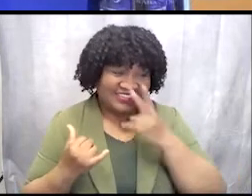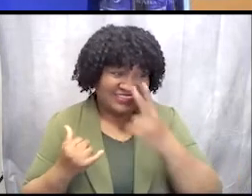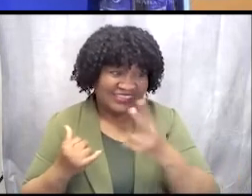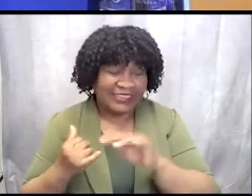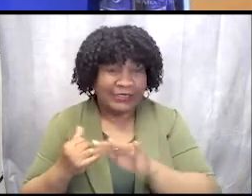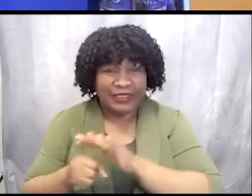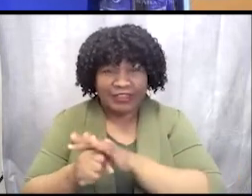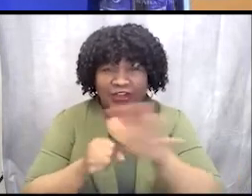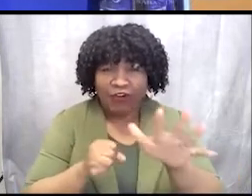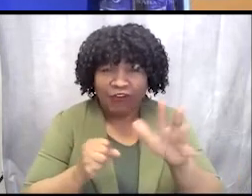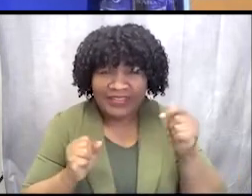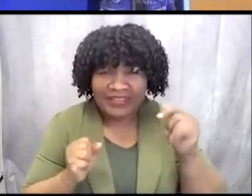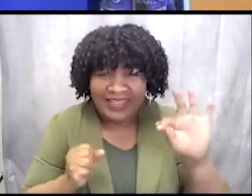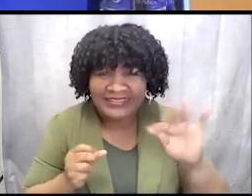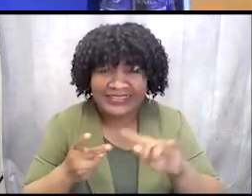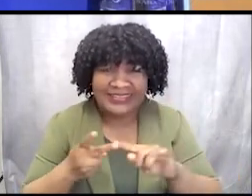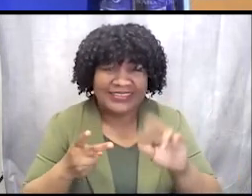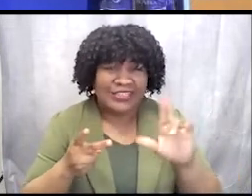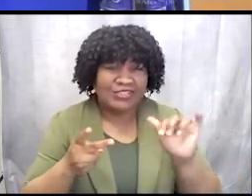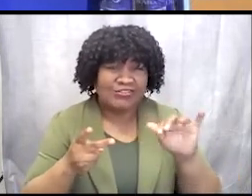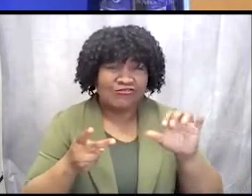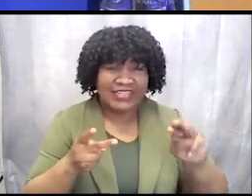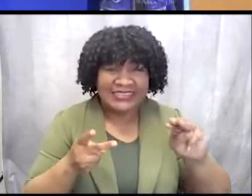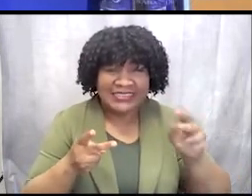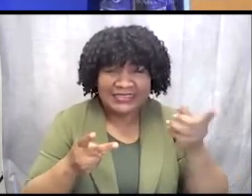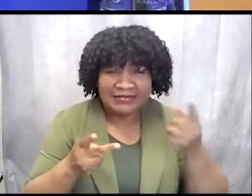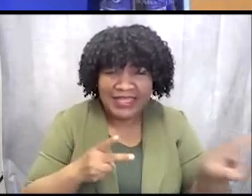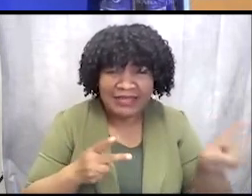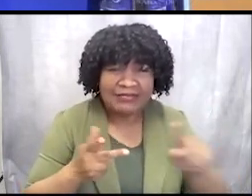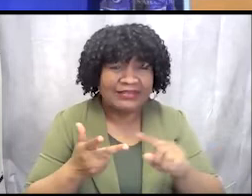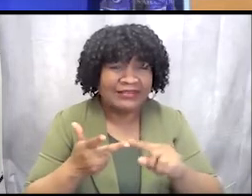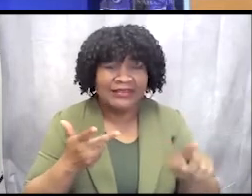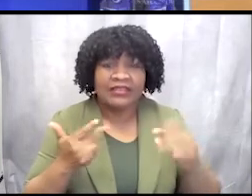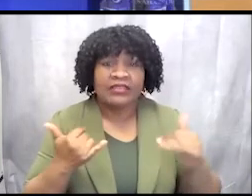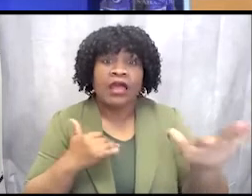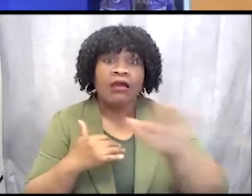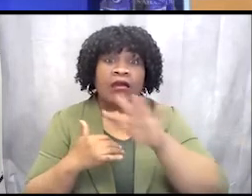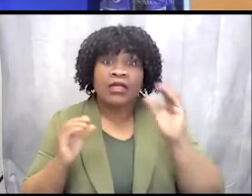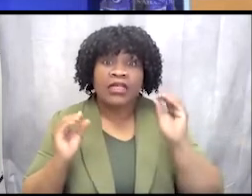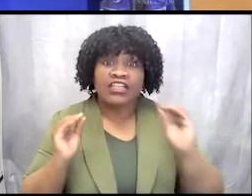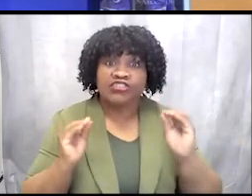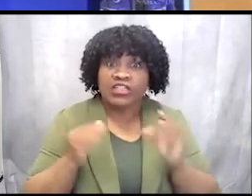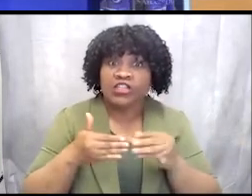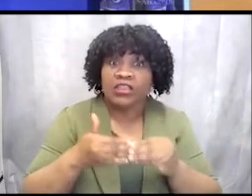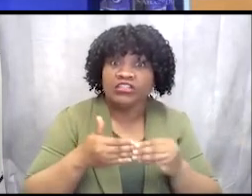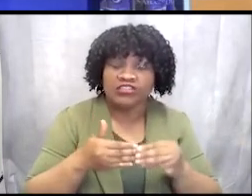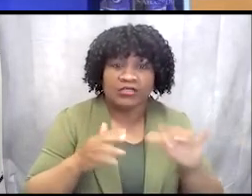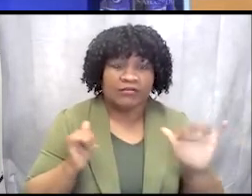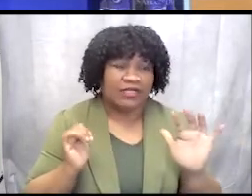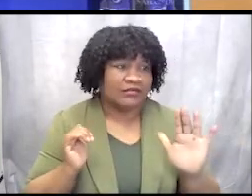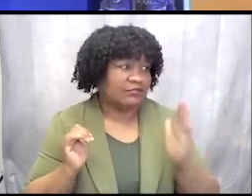of COVID-19 and racism, and their deadly variants, the field of education leadership must confront the fact